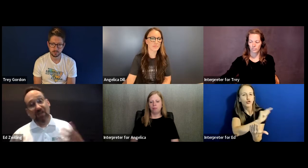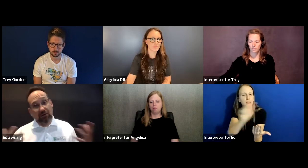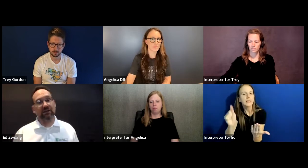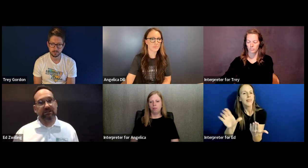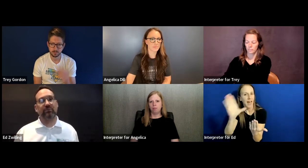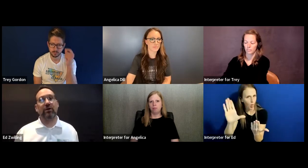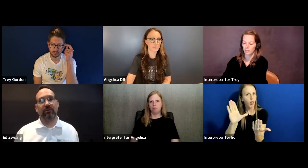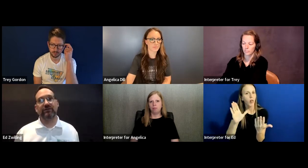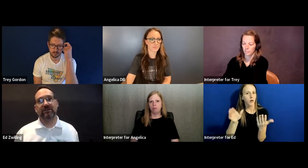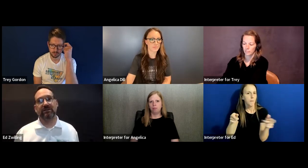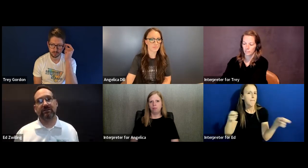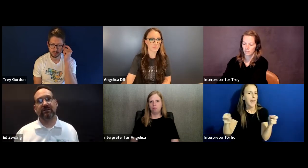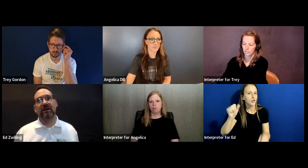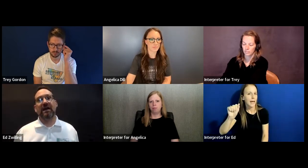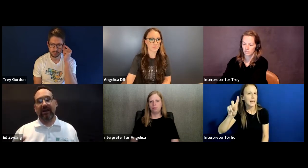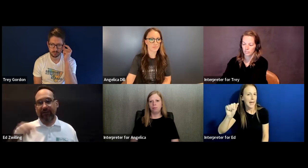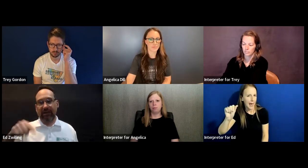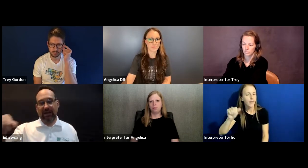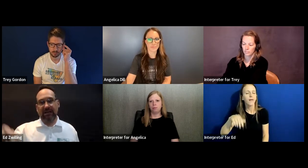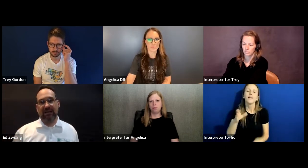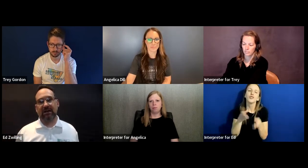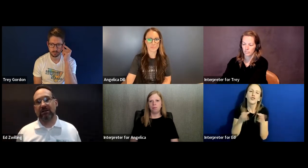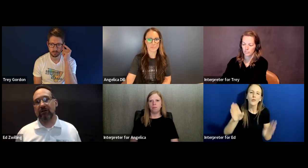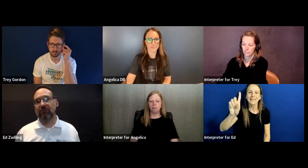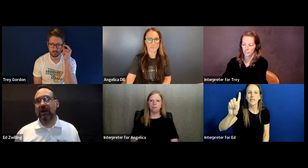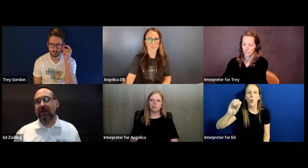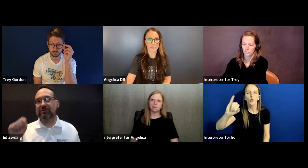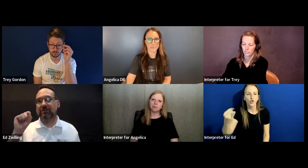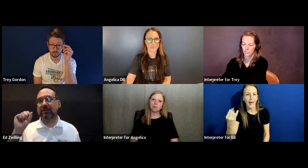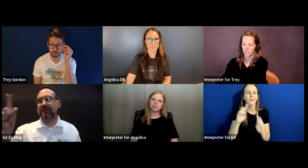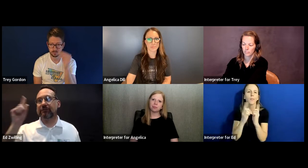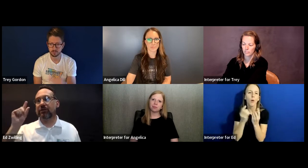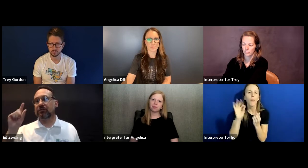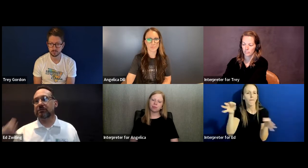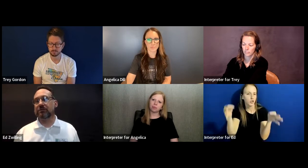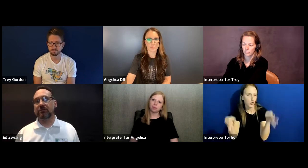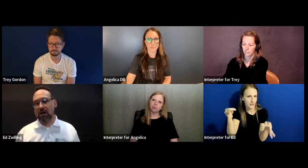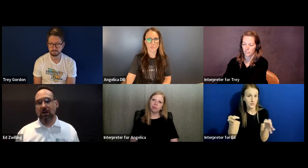generally it's the department of justice and at that ada.gov page there's a link for you to um